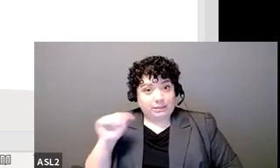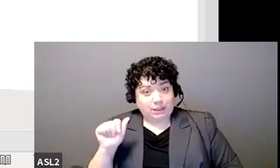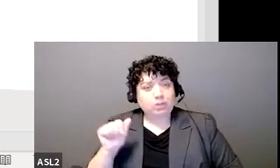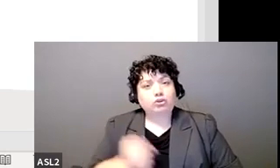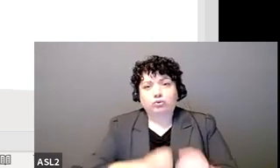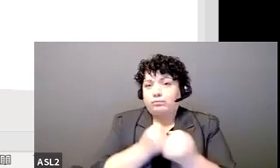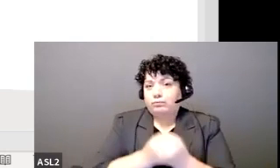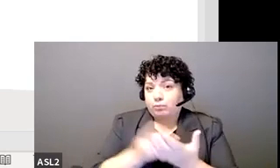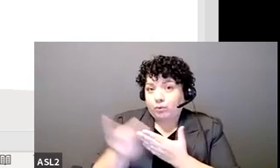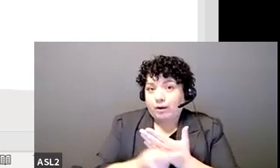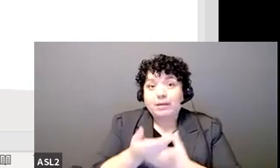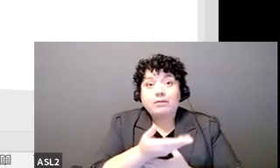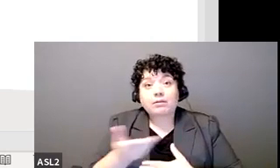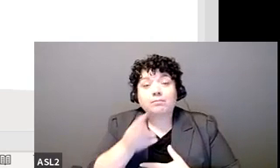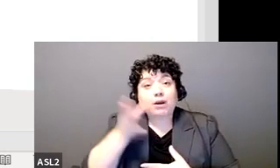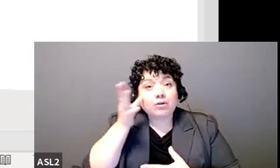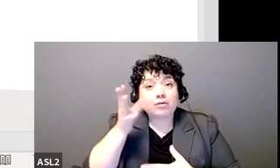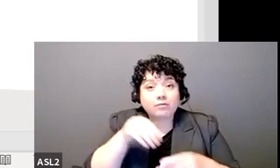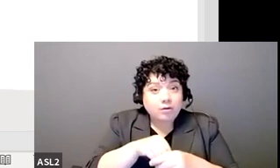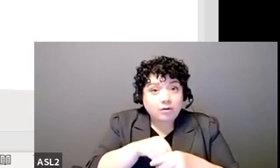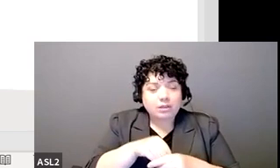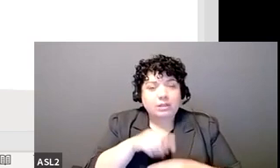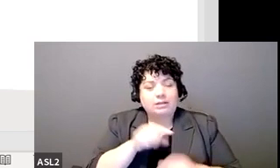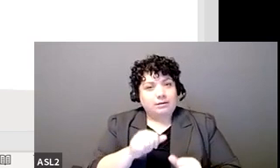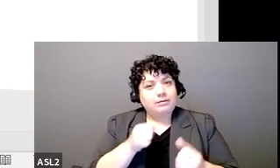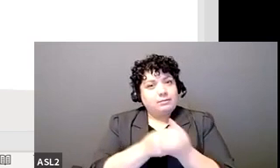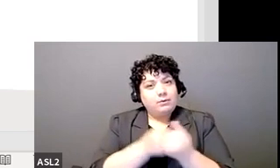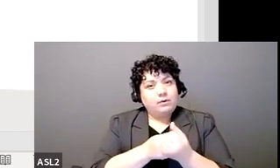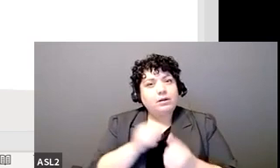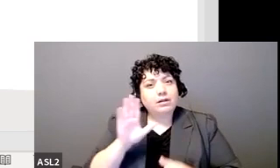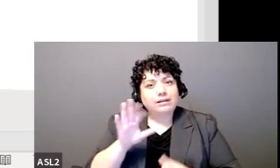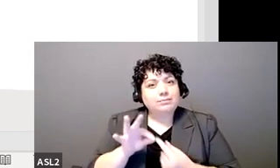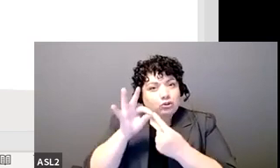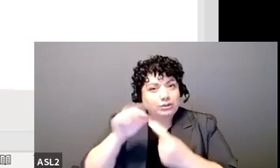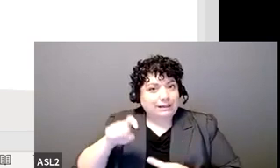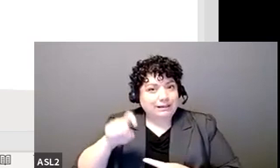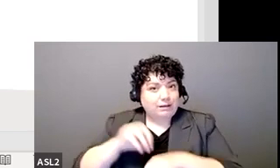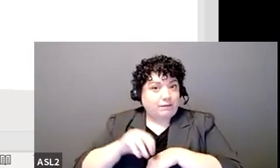part of these projects receive supports from what they call Special Needs Advisors familiar